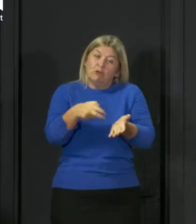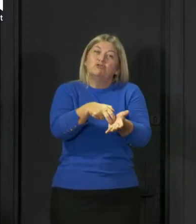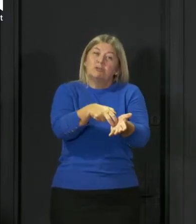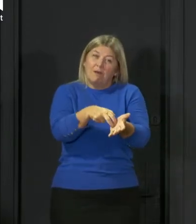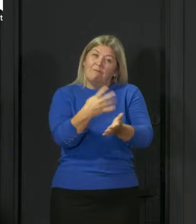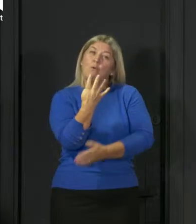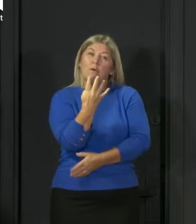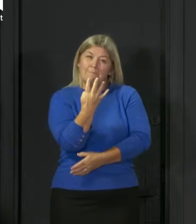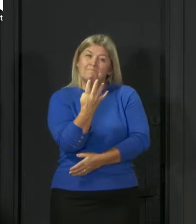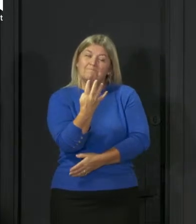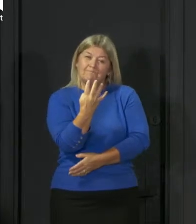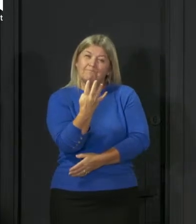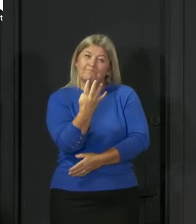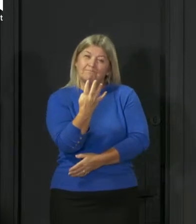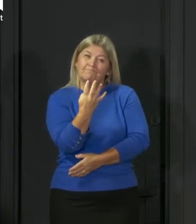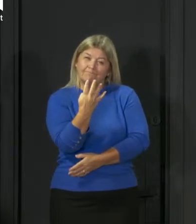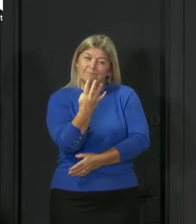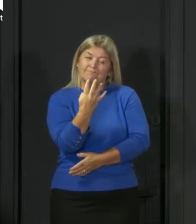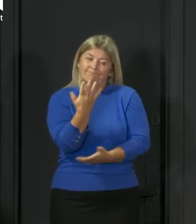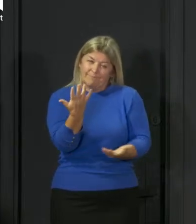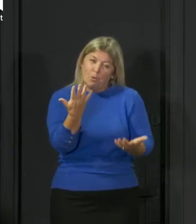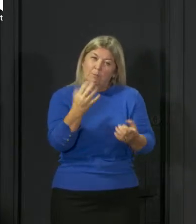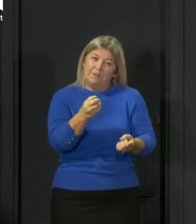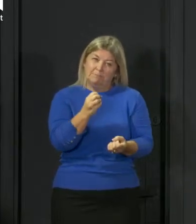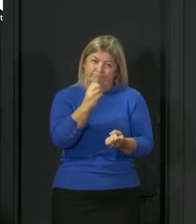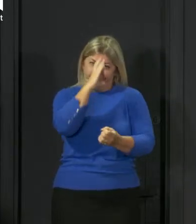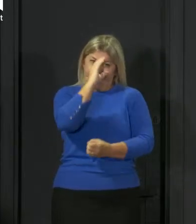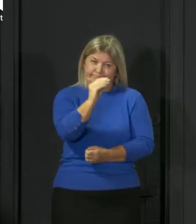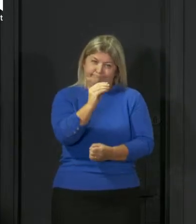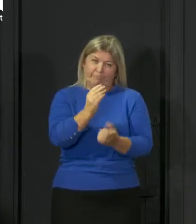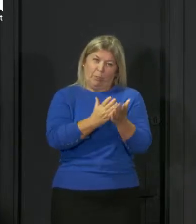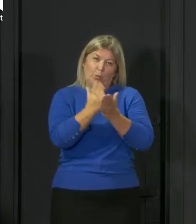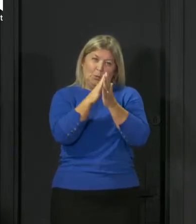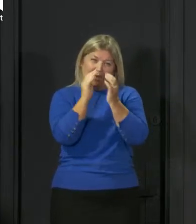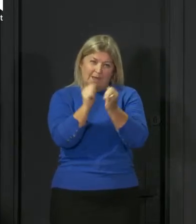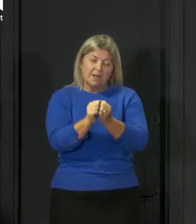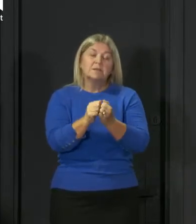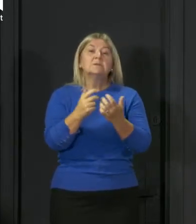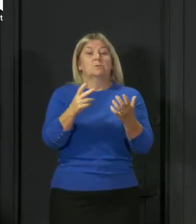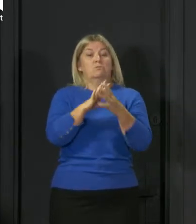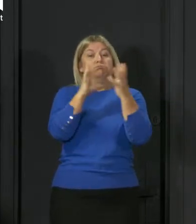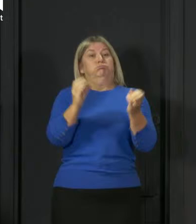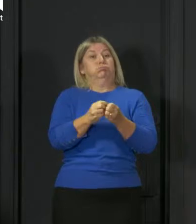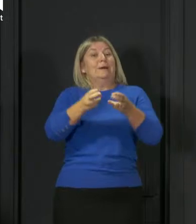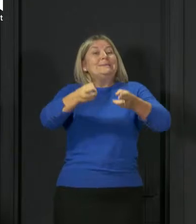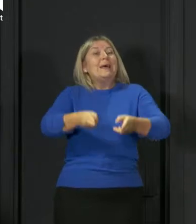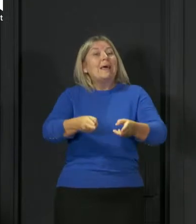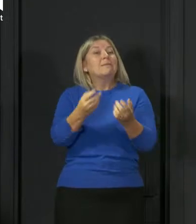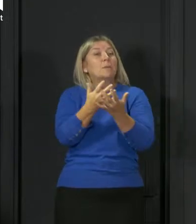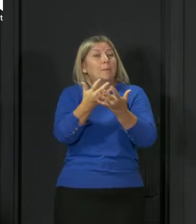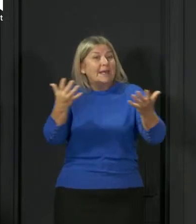They have been reported in our daily figure since then. That means that the total number of deaths, under the measurement we use